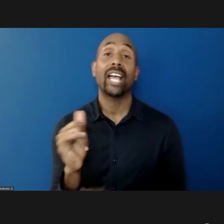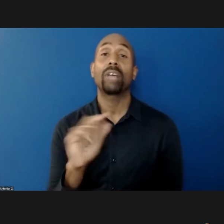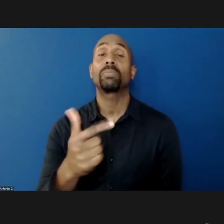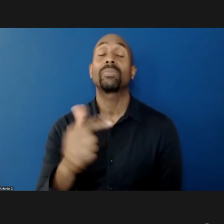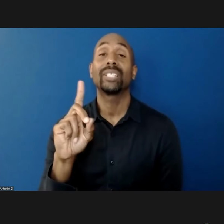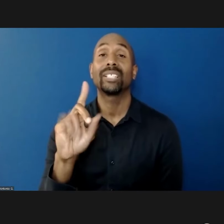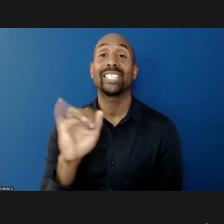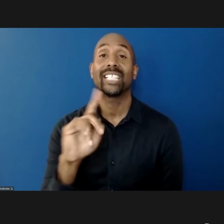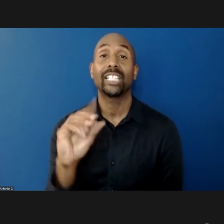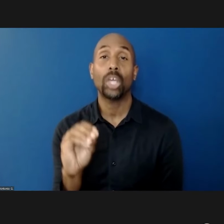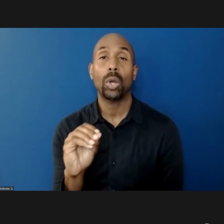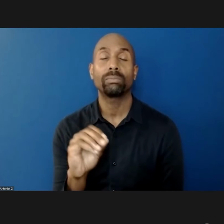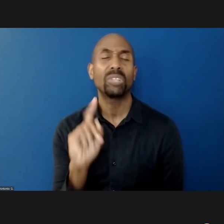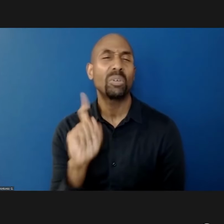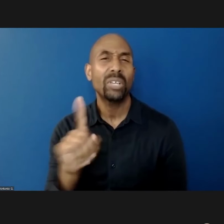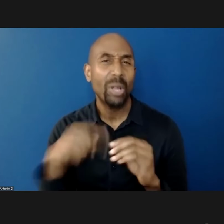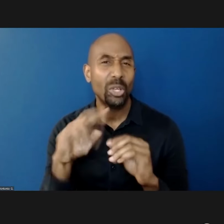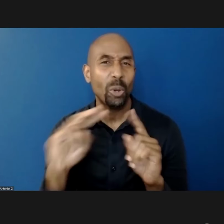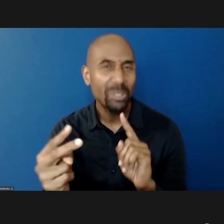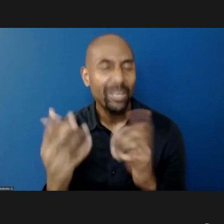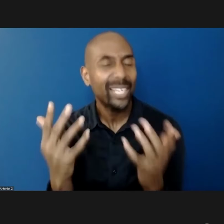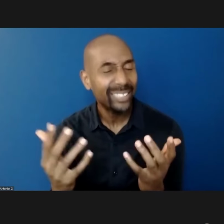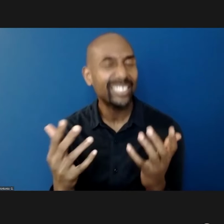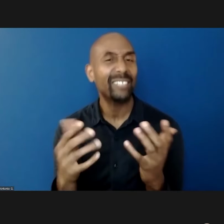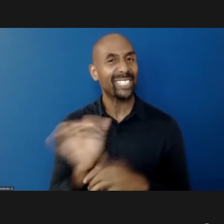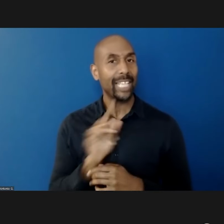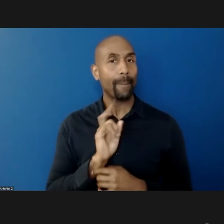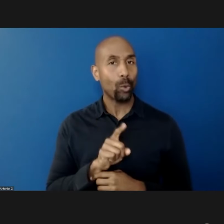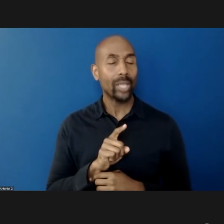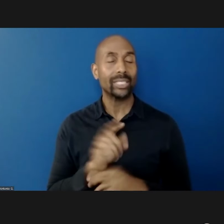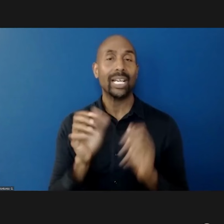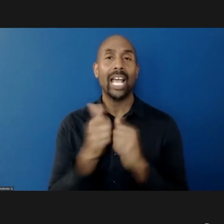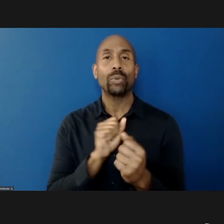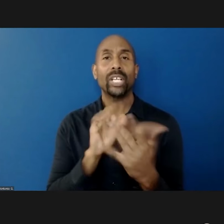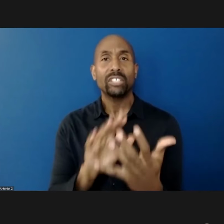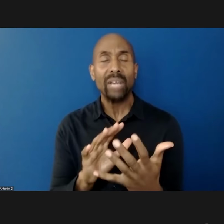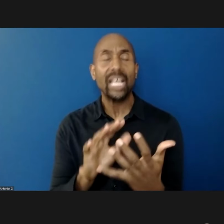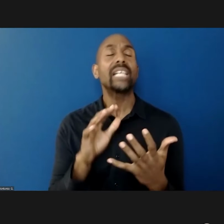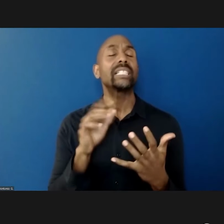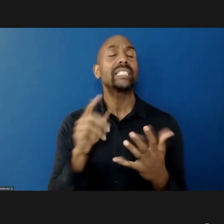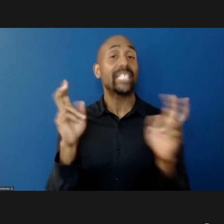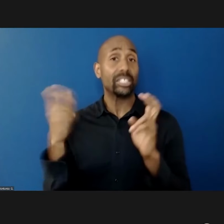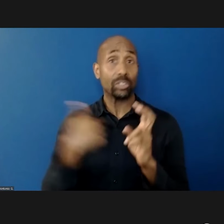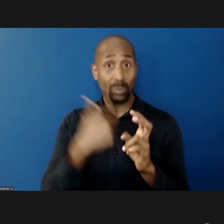is, how do we address the roots of these issues that we've previously discussed? I'm really